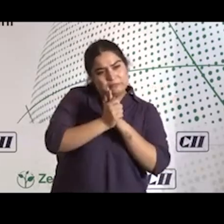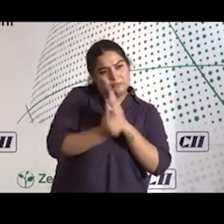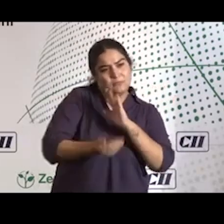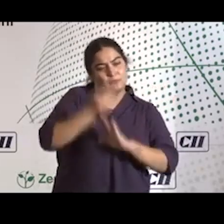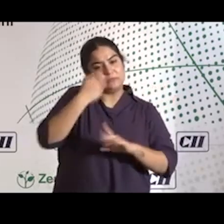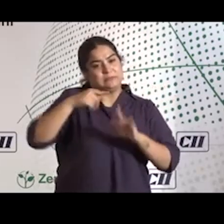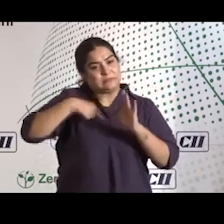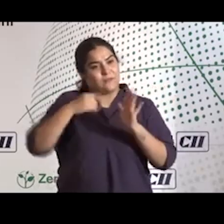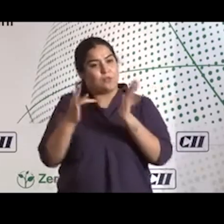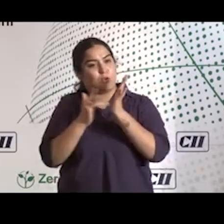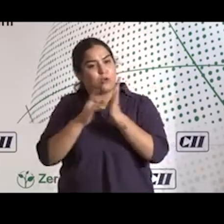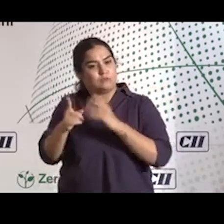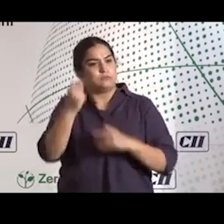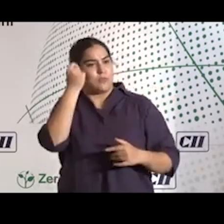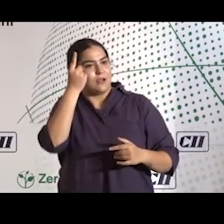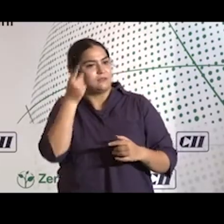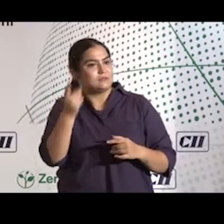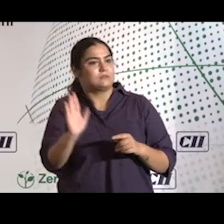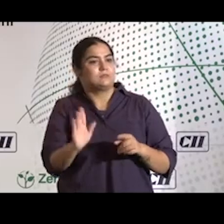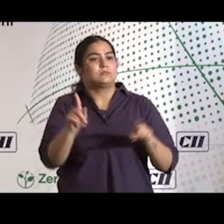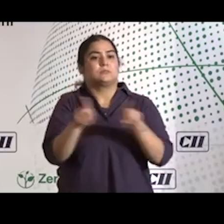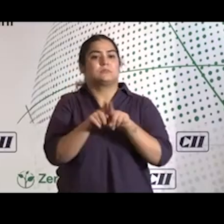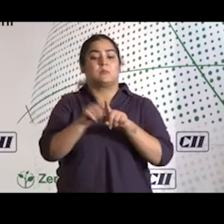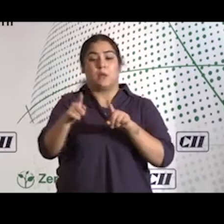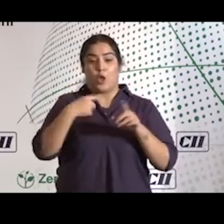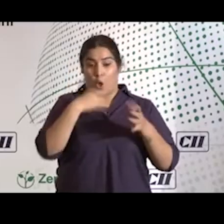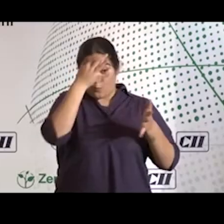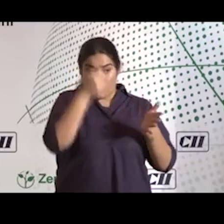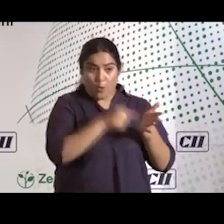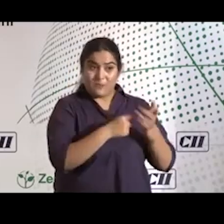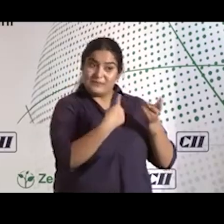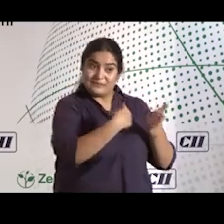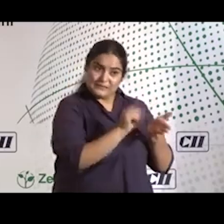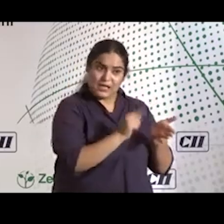or whatever it is, if you give them the right problem to solve, magic happens.